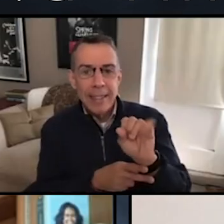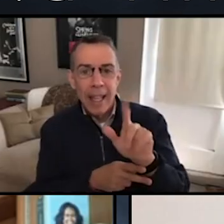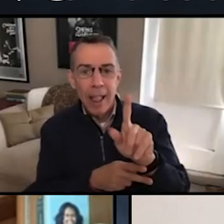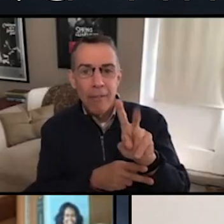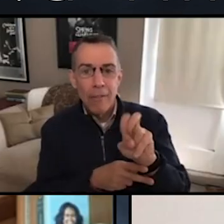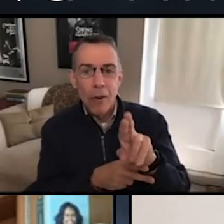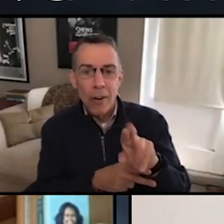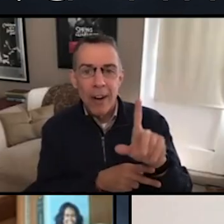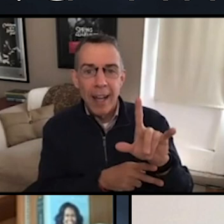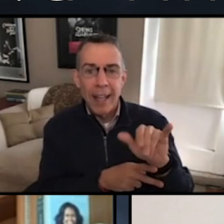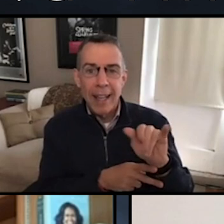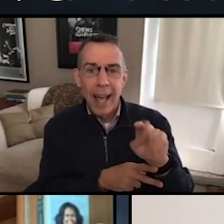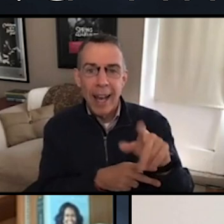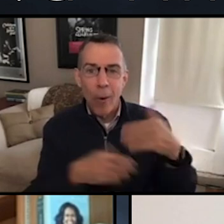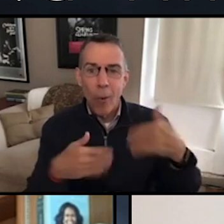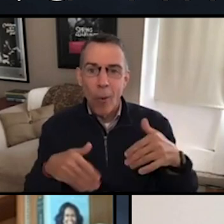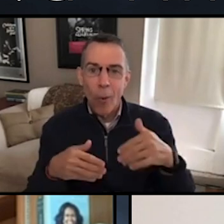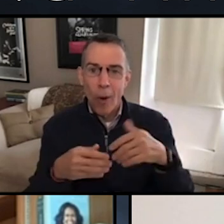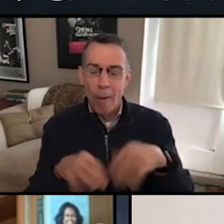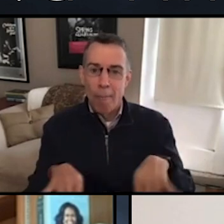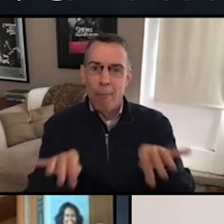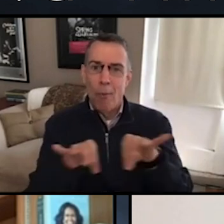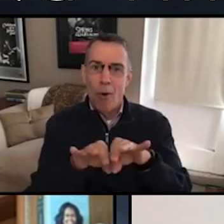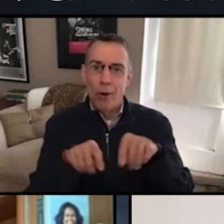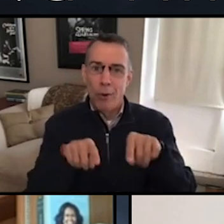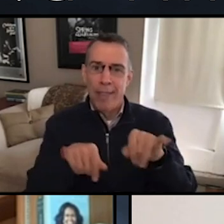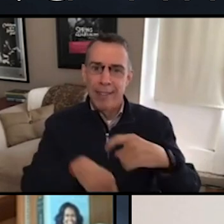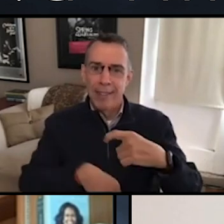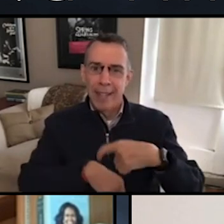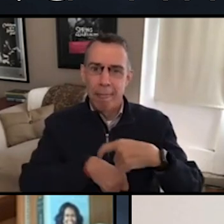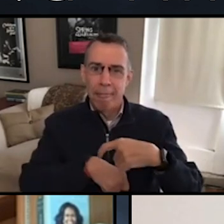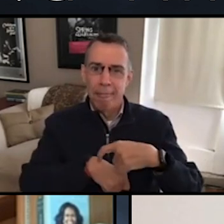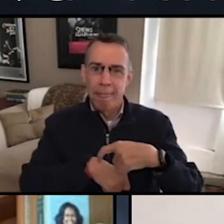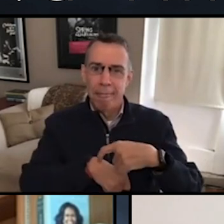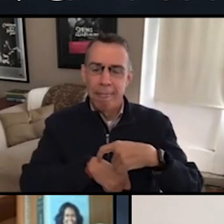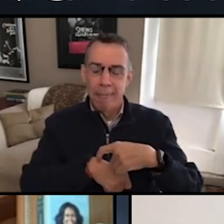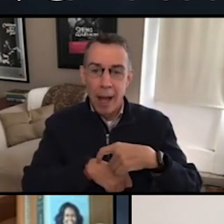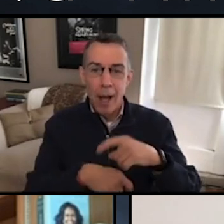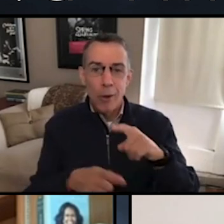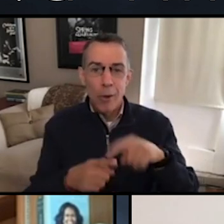very challenging time, but to be able to express that kind of connection, is